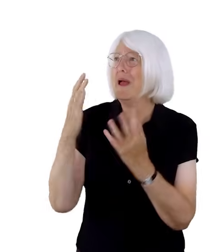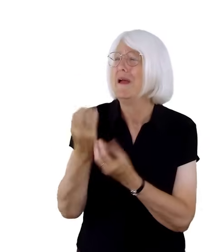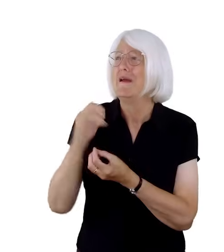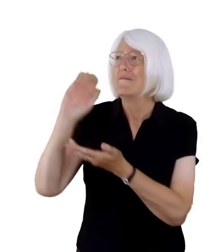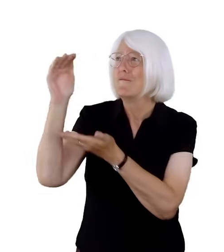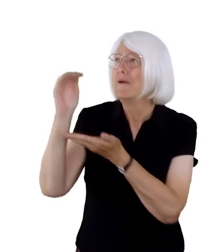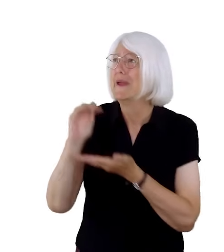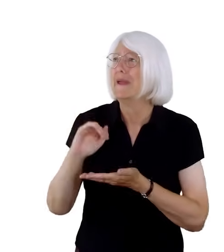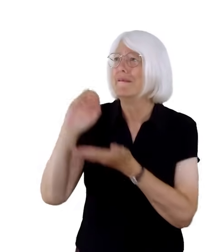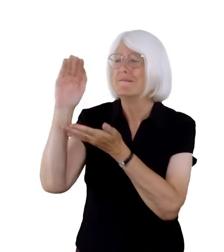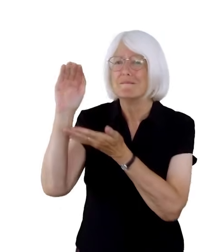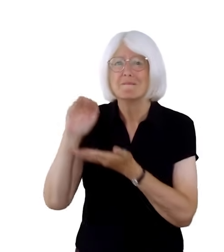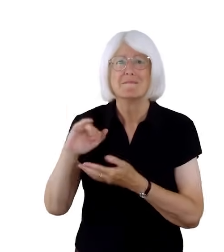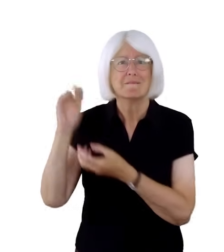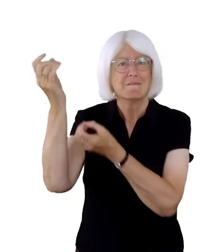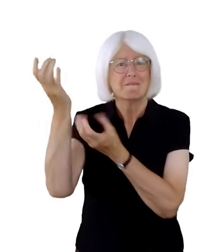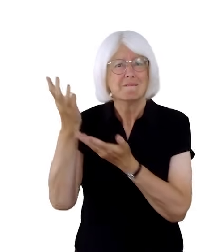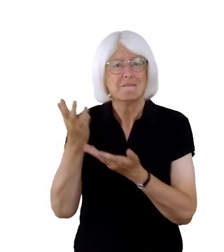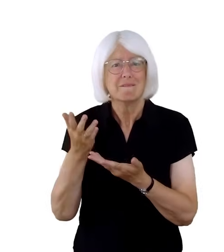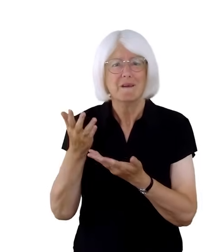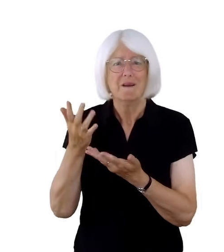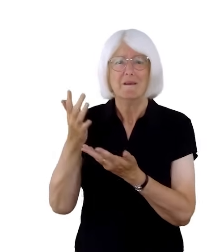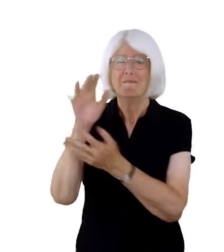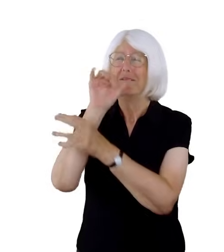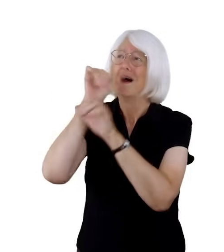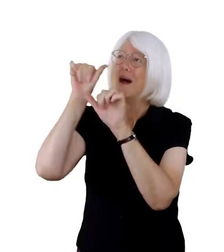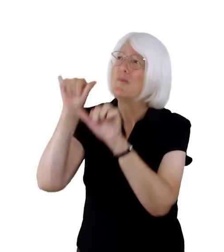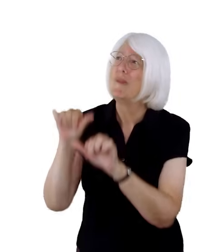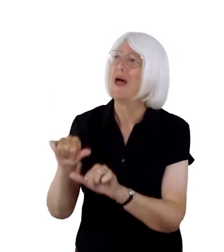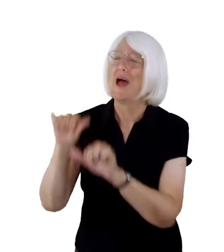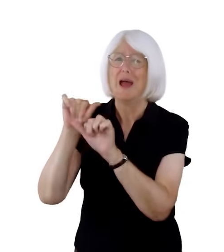At every gift you send